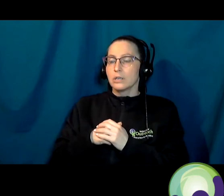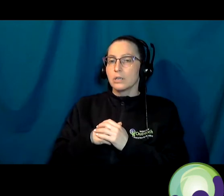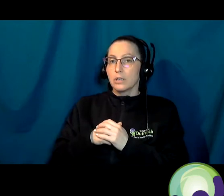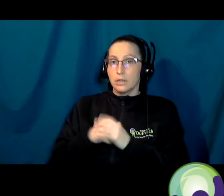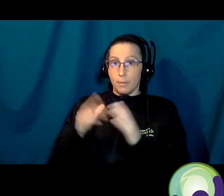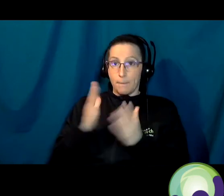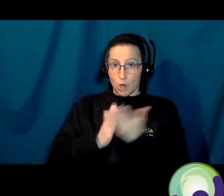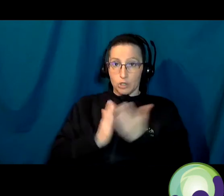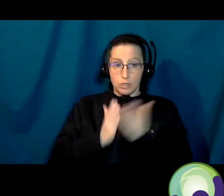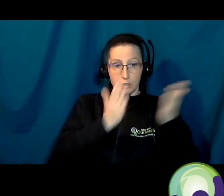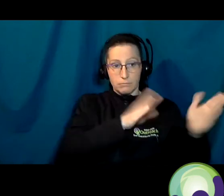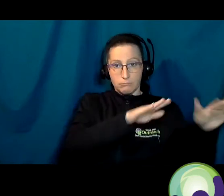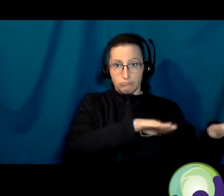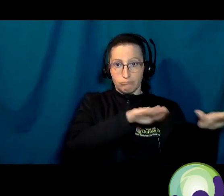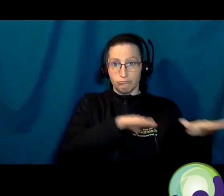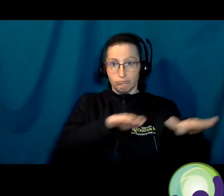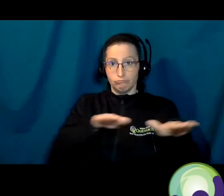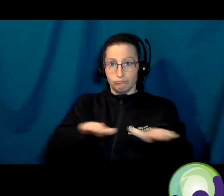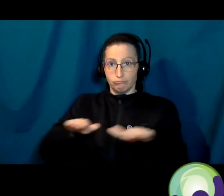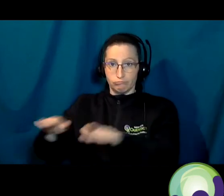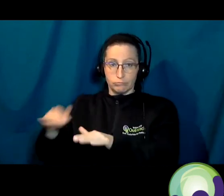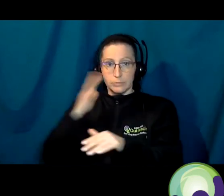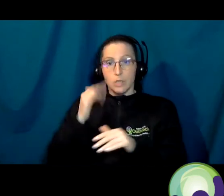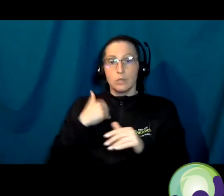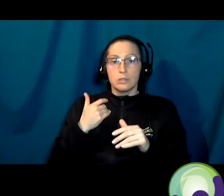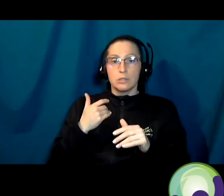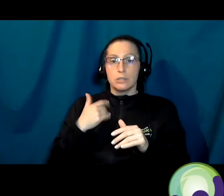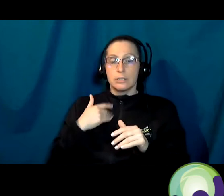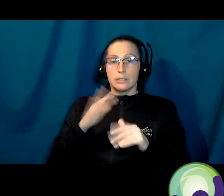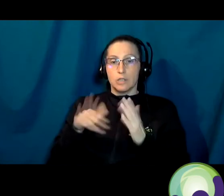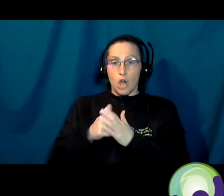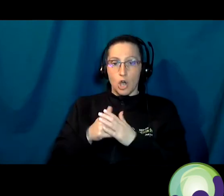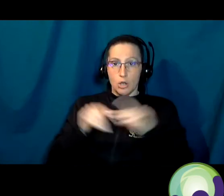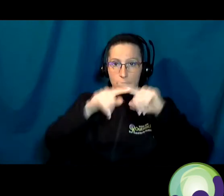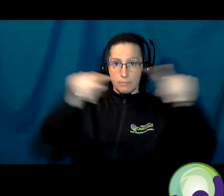it's all a forward moving process based on a sheet of plastic being advanced